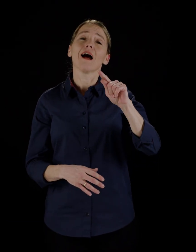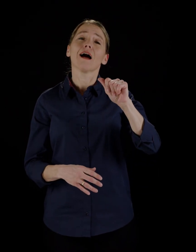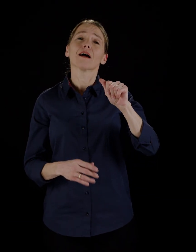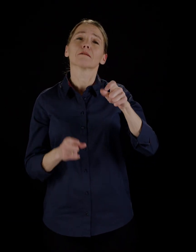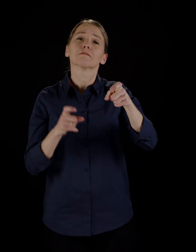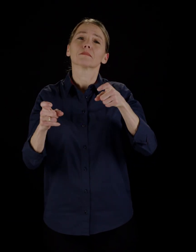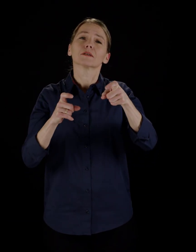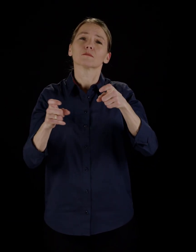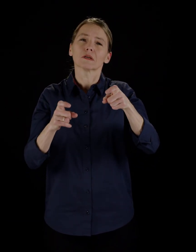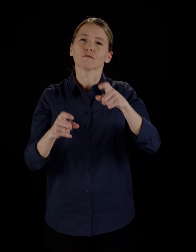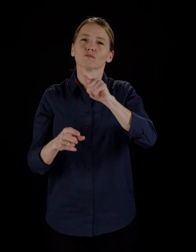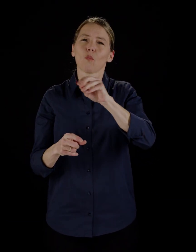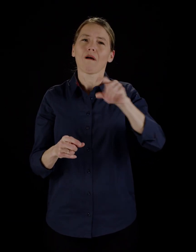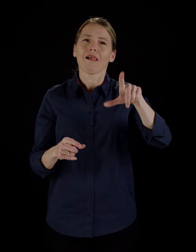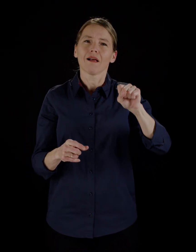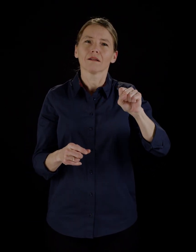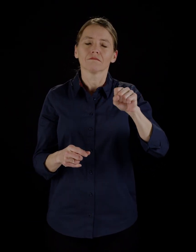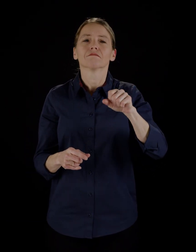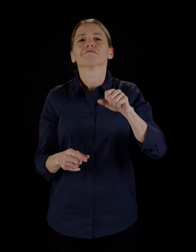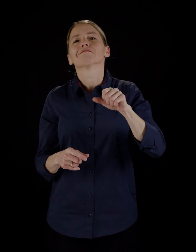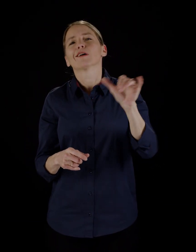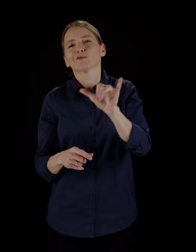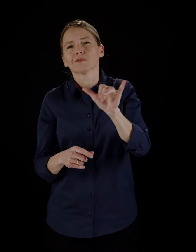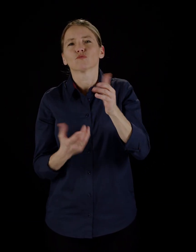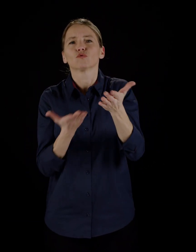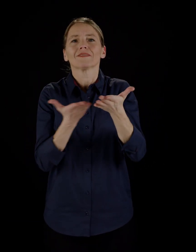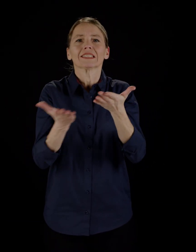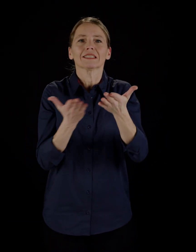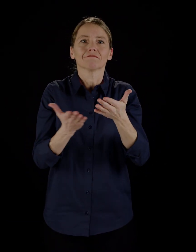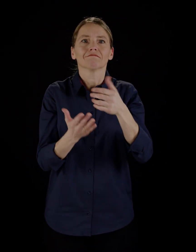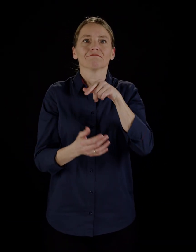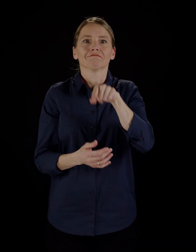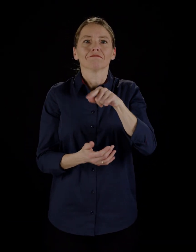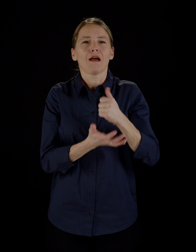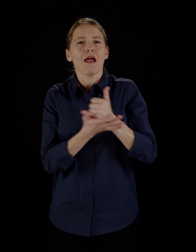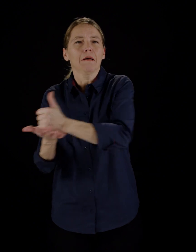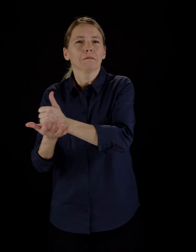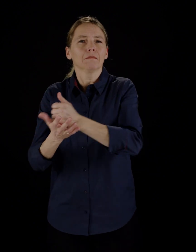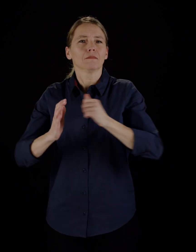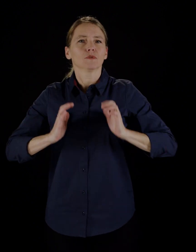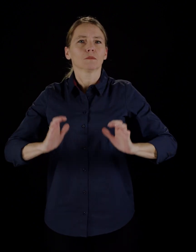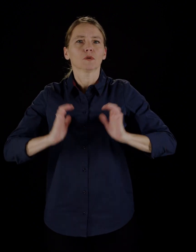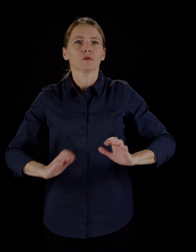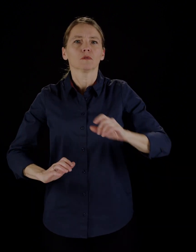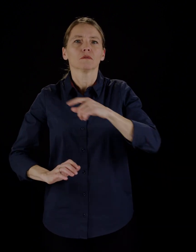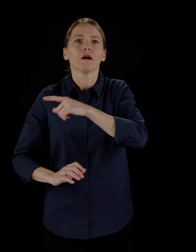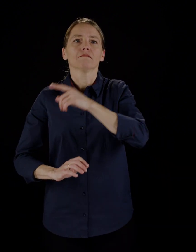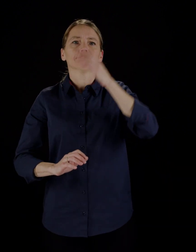Data Management Tools and Services help customers track their usage and better manage their bills.